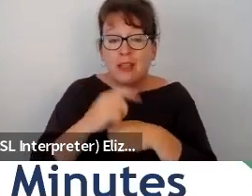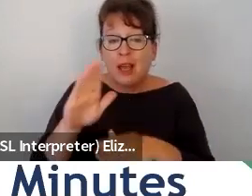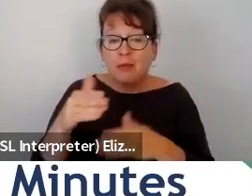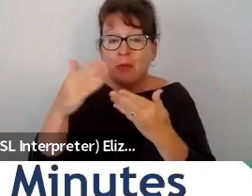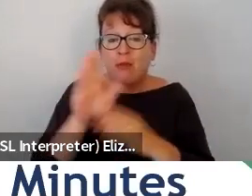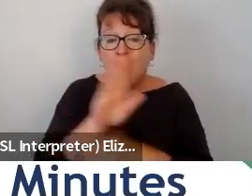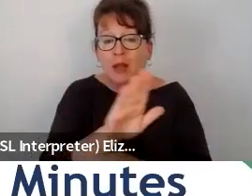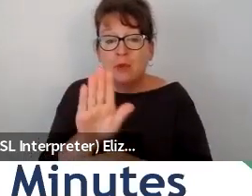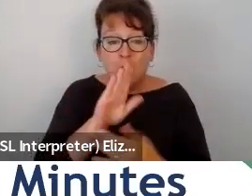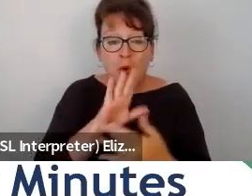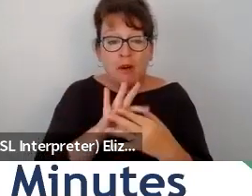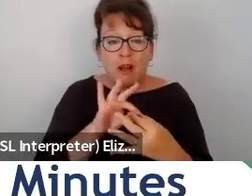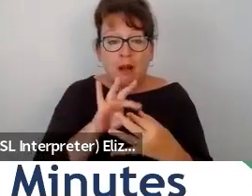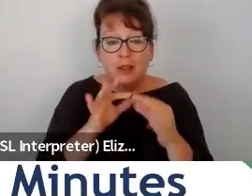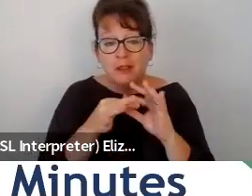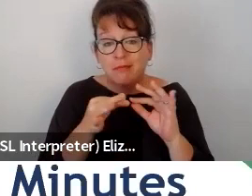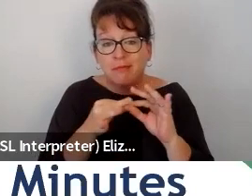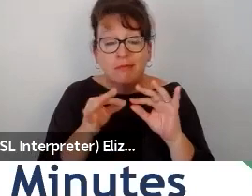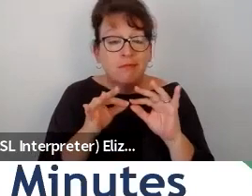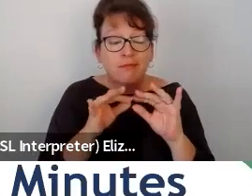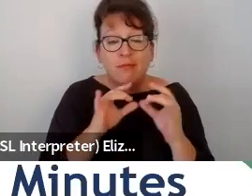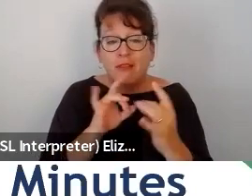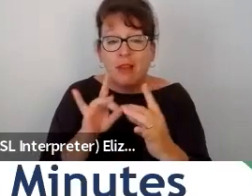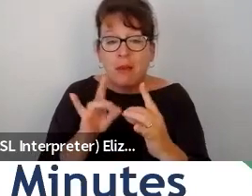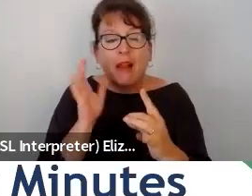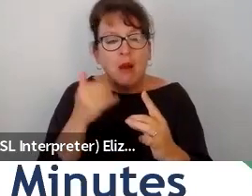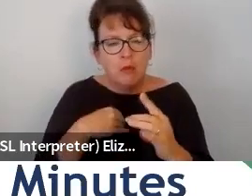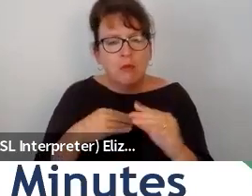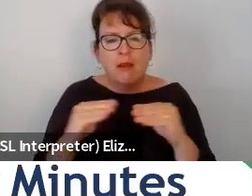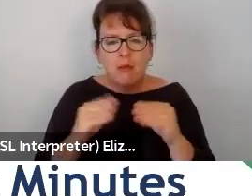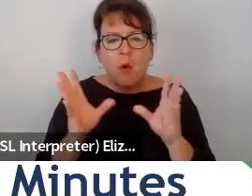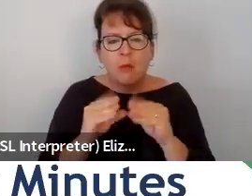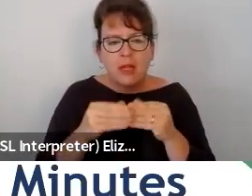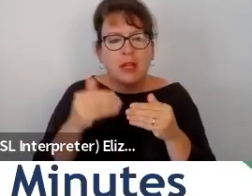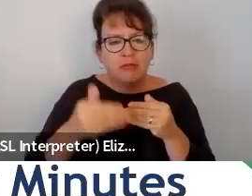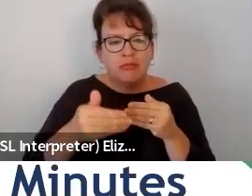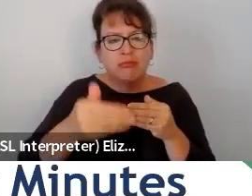the Department of Transportation, and Housing and Urban Development that looks at strategies to get